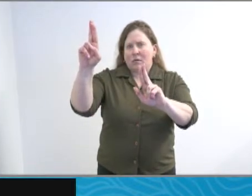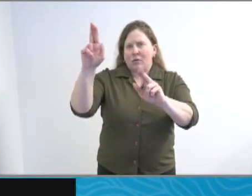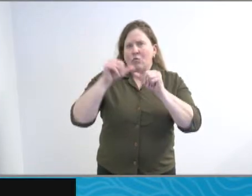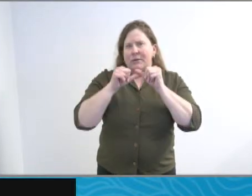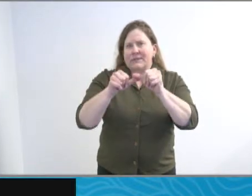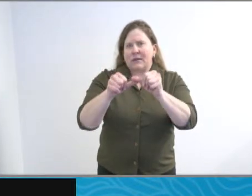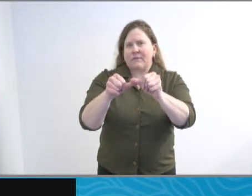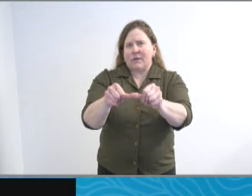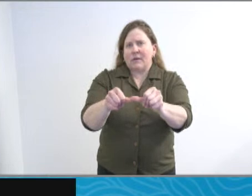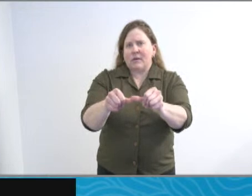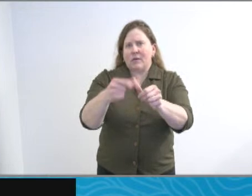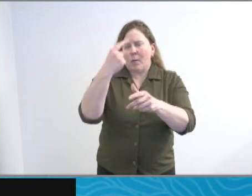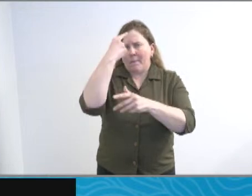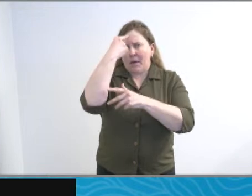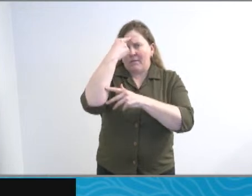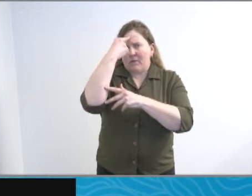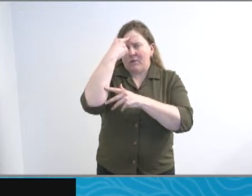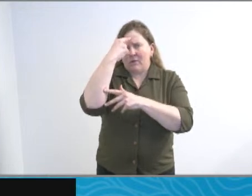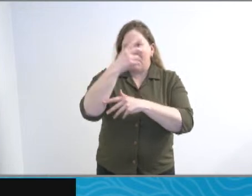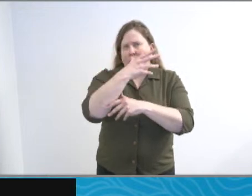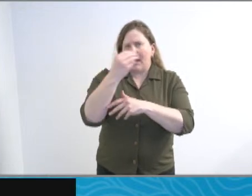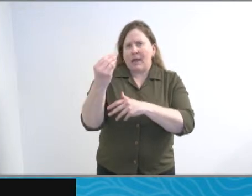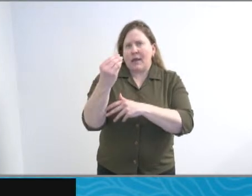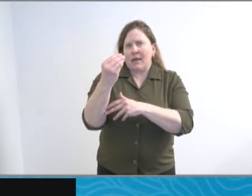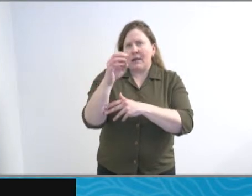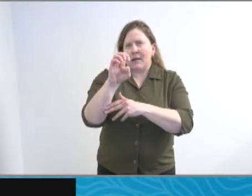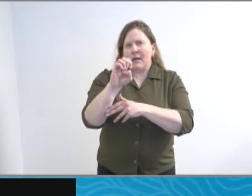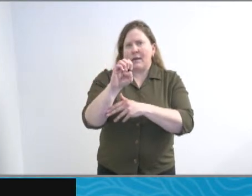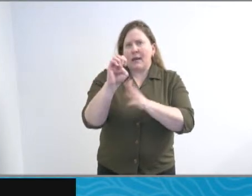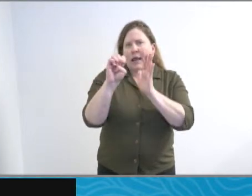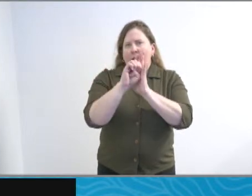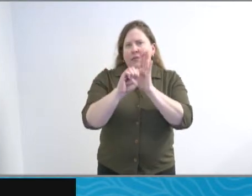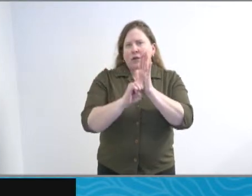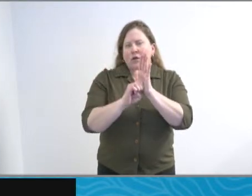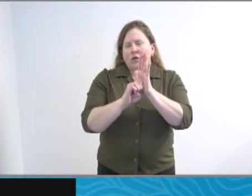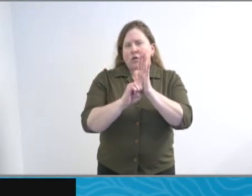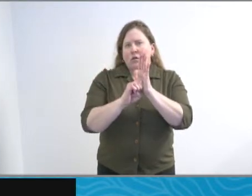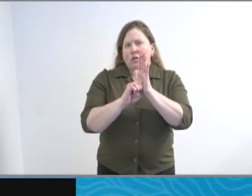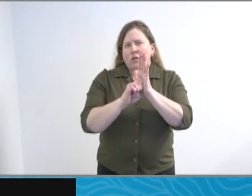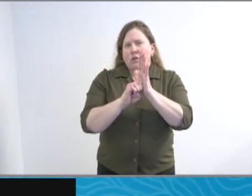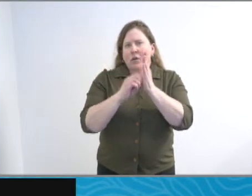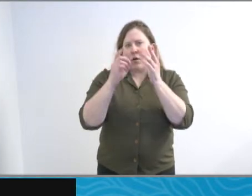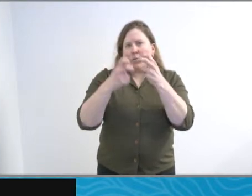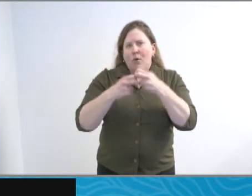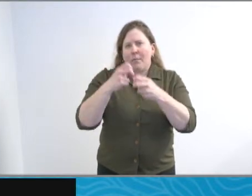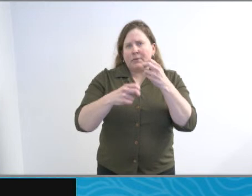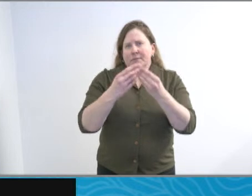and mindful, and that they're ethical problem solvers. And so in order to support our graduates, we make,